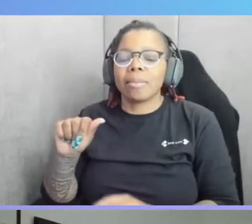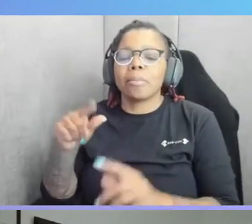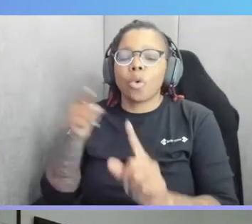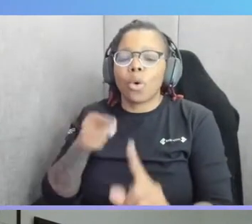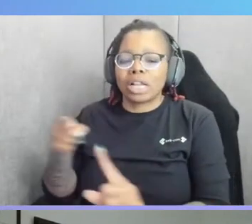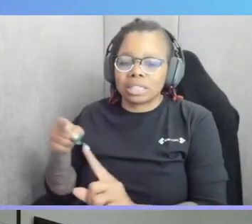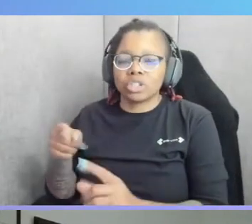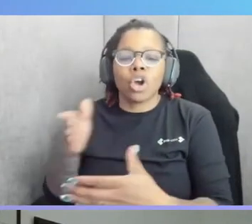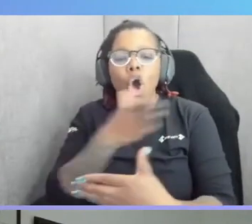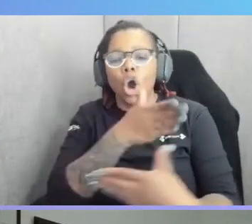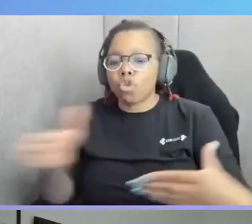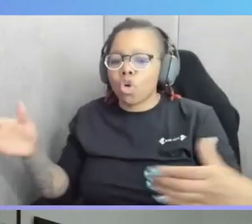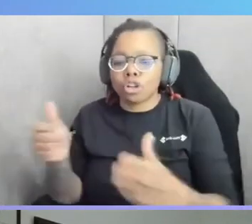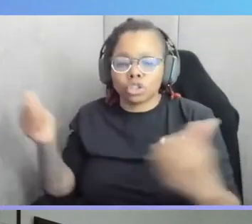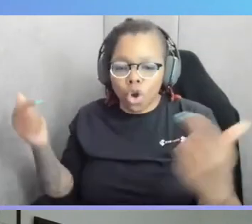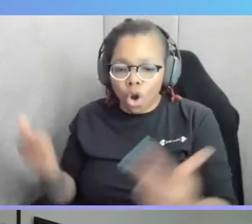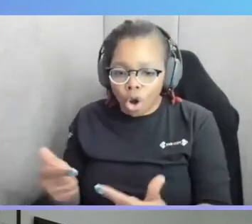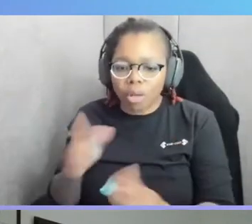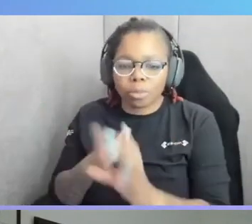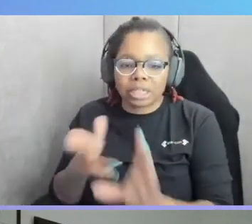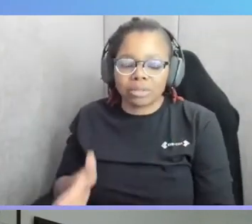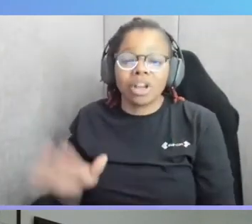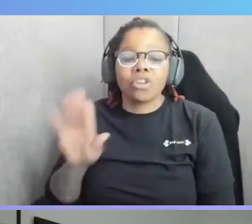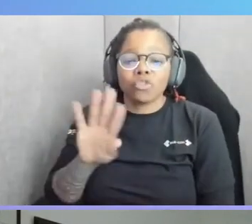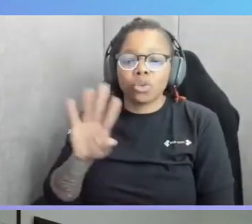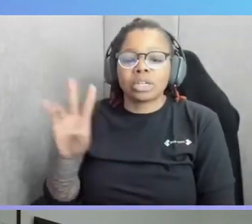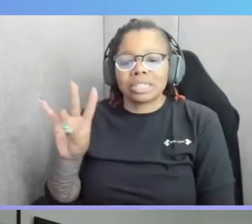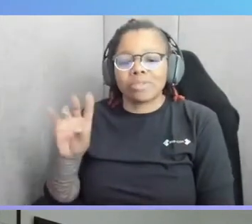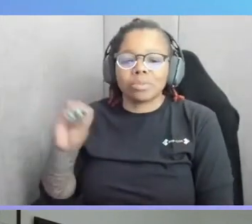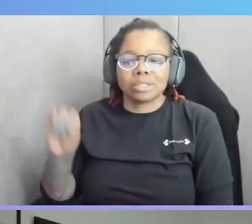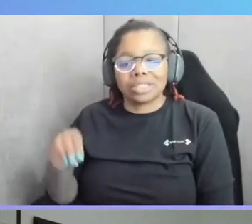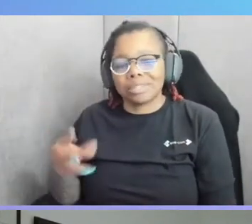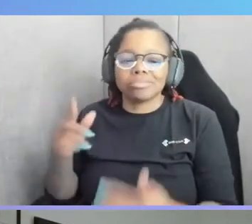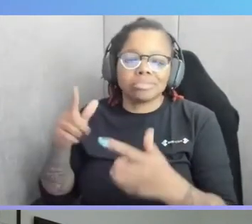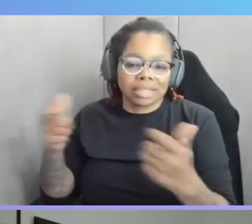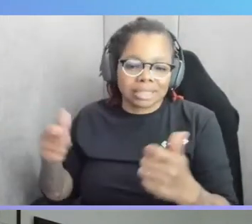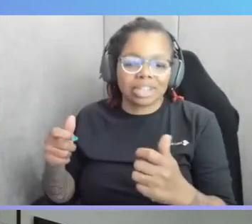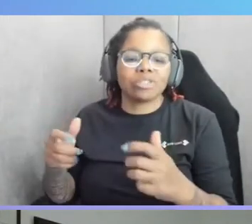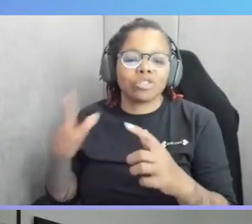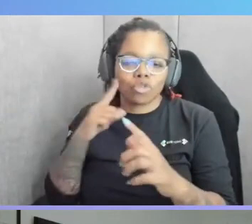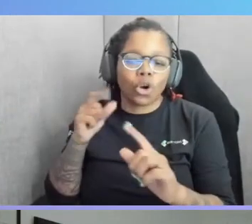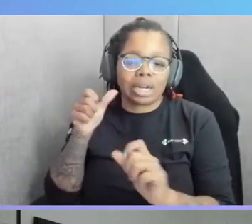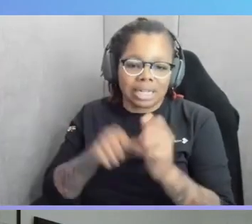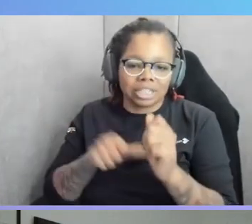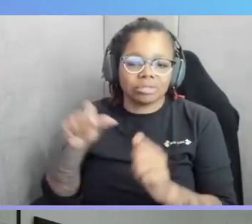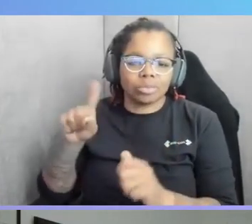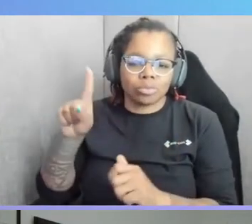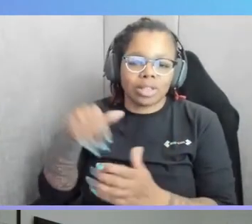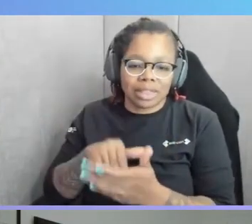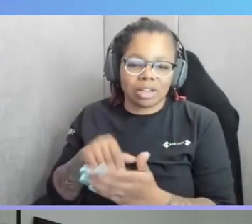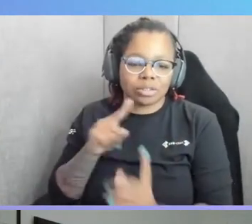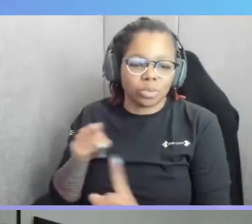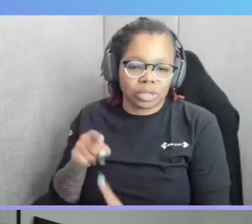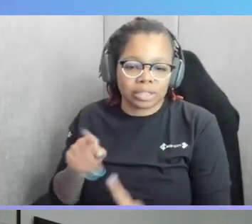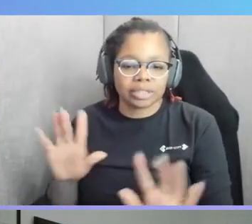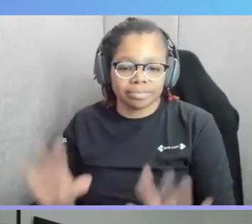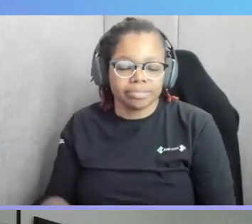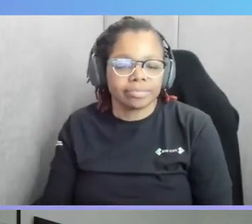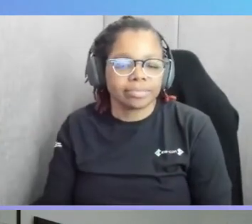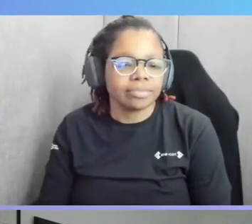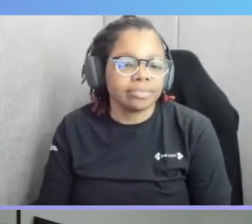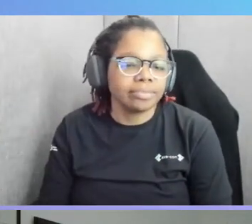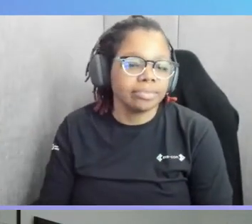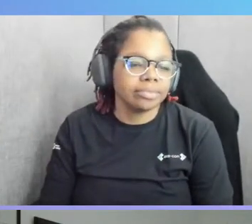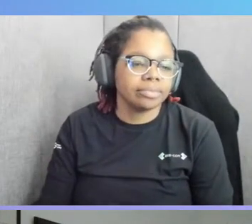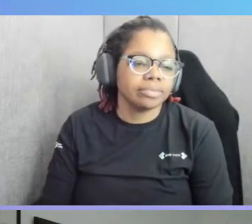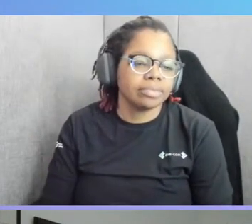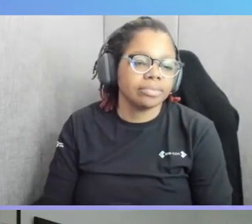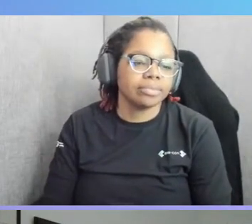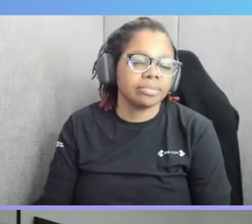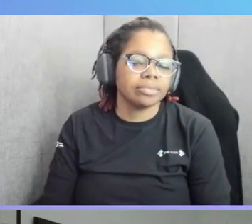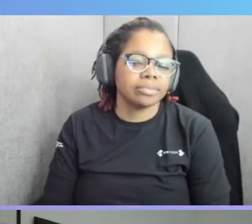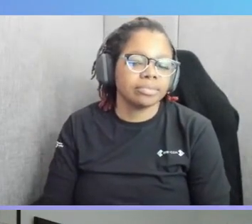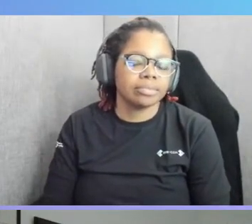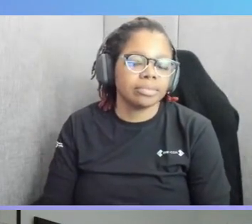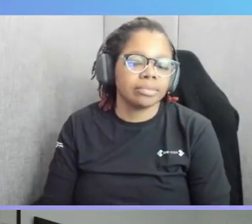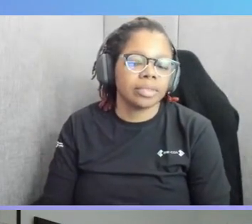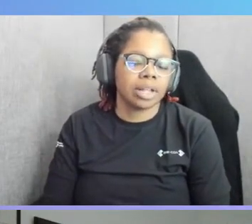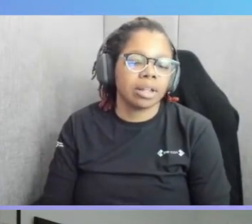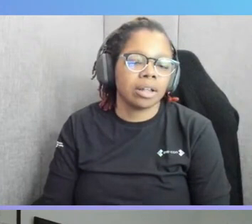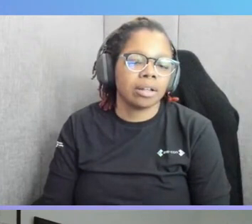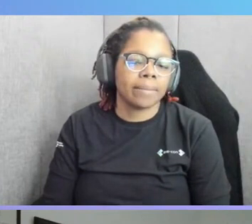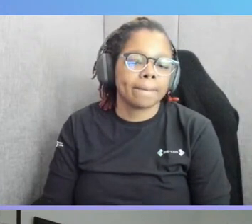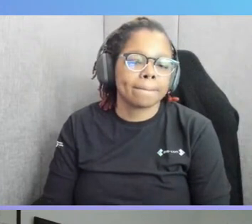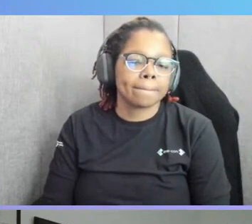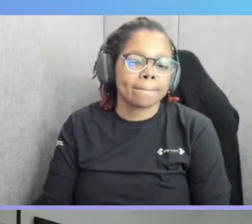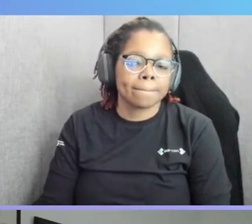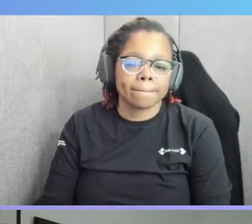those were desired. Clarify my, uh, percentages. There. So the